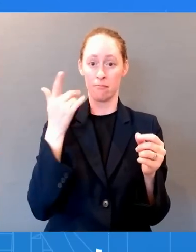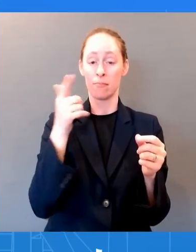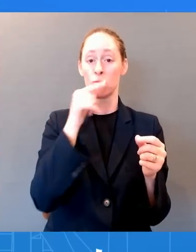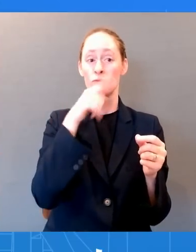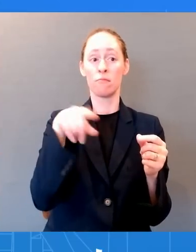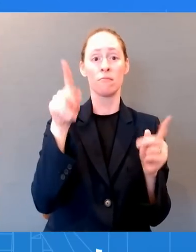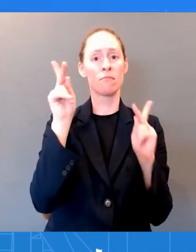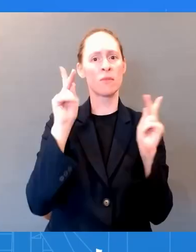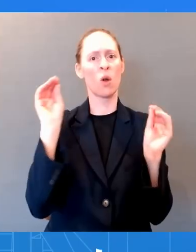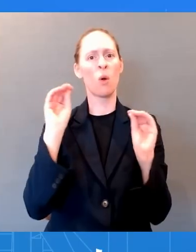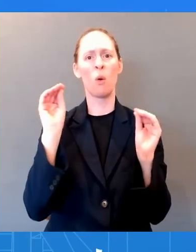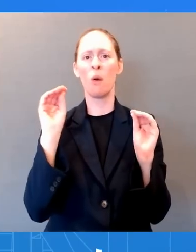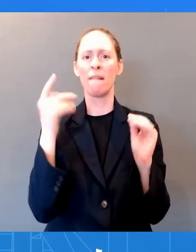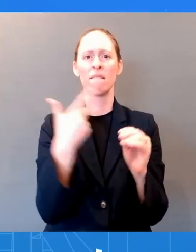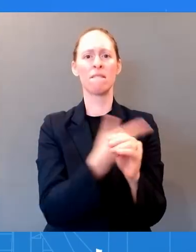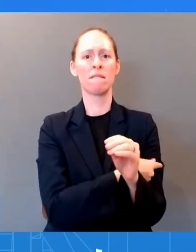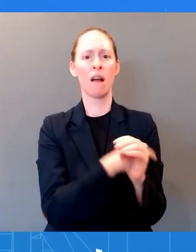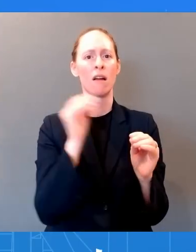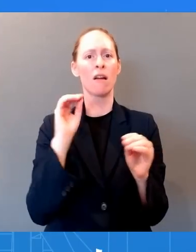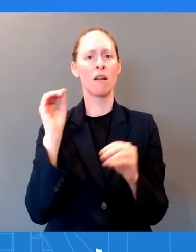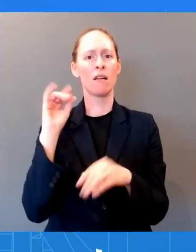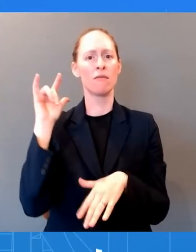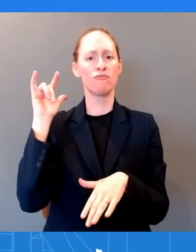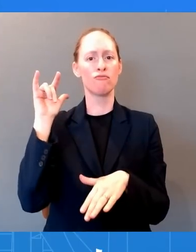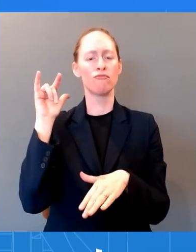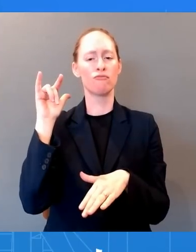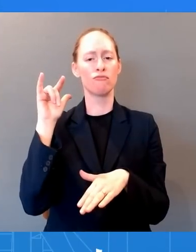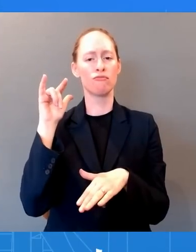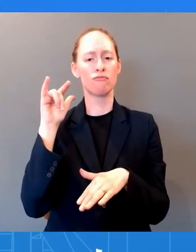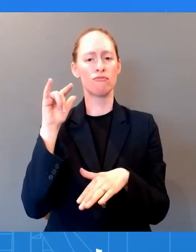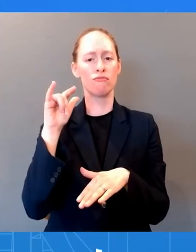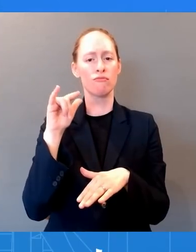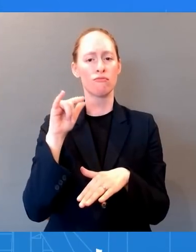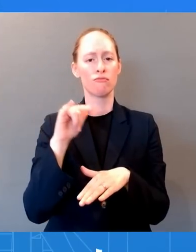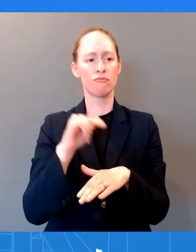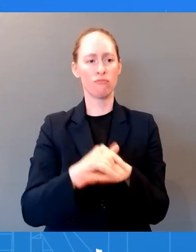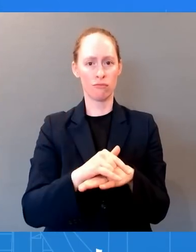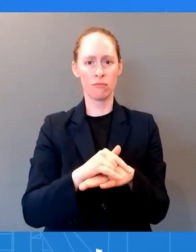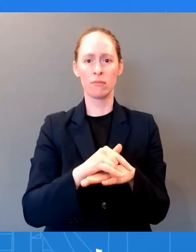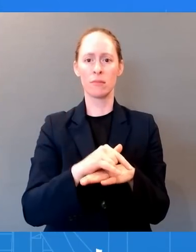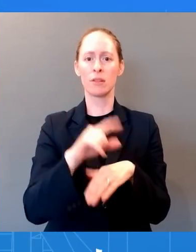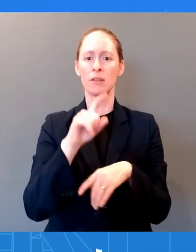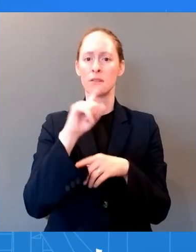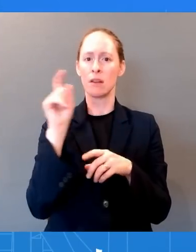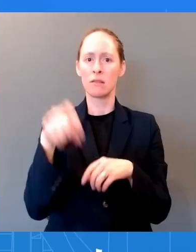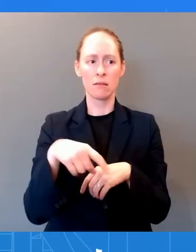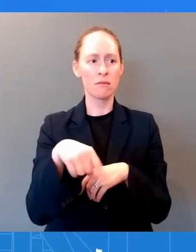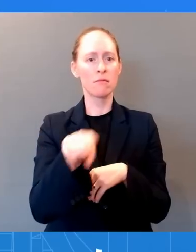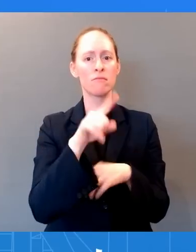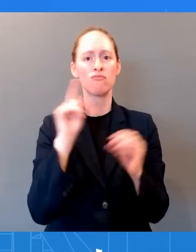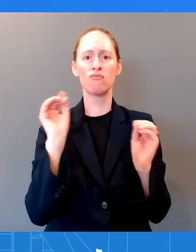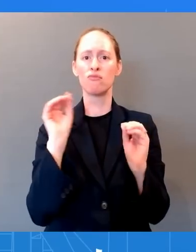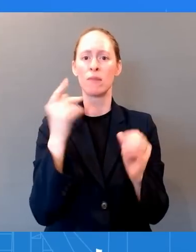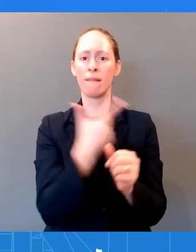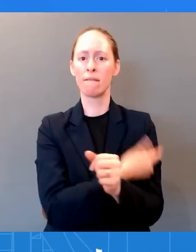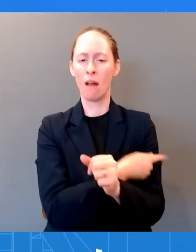Somebody walks into Texas or Arizona unvaccinated; they're allowed to stay. Why? Ms. Jean-Pierre: That -- but that's not how it works. The Press: That's -- Ms. Jean-Pierre: Like, we actually --